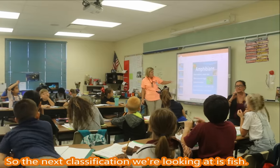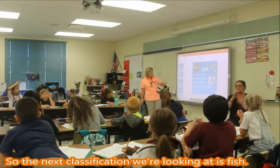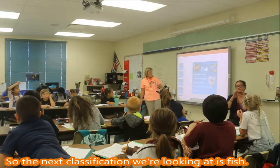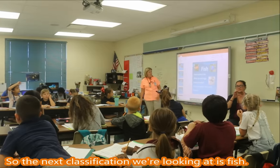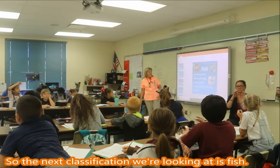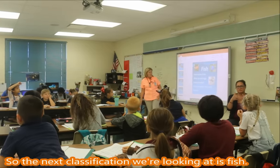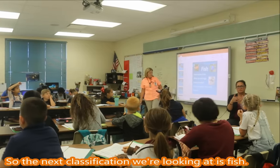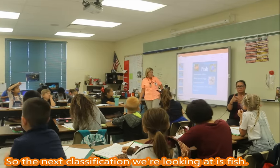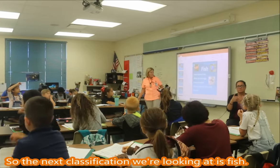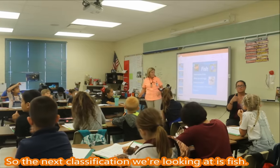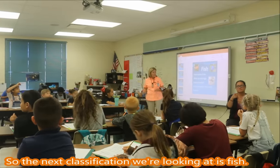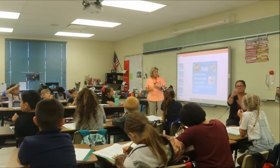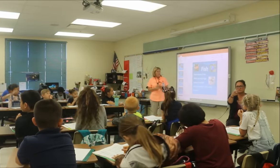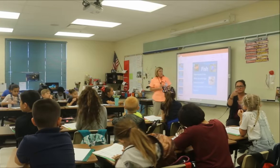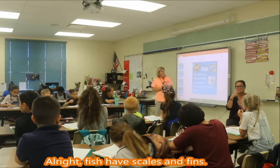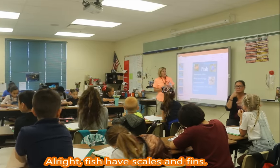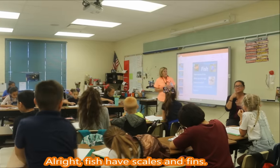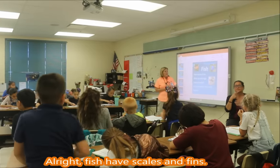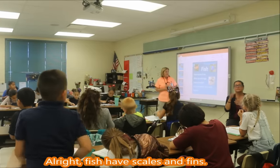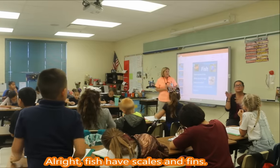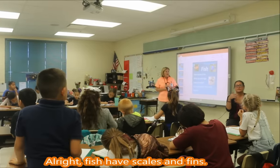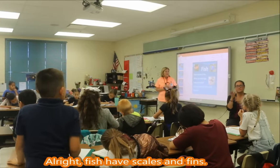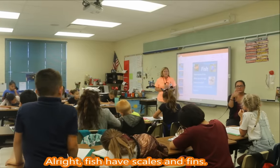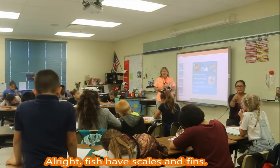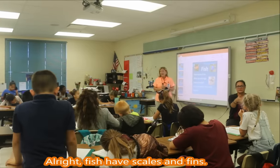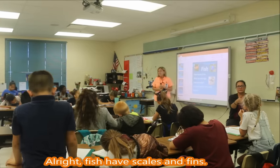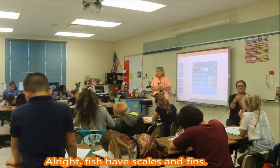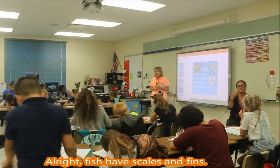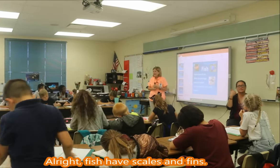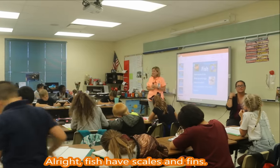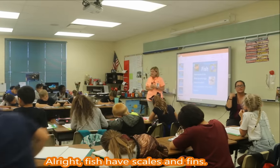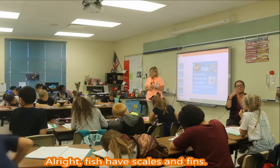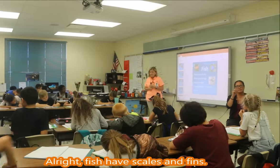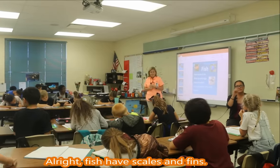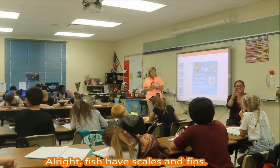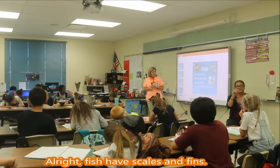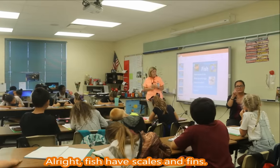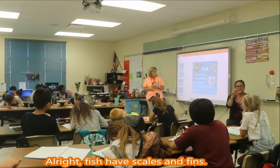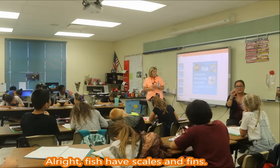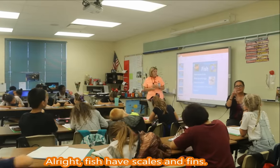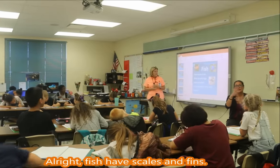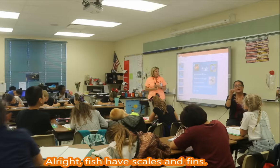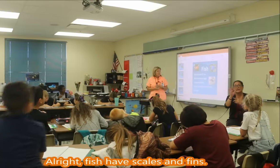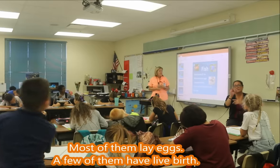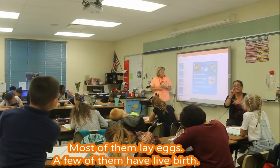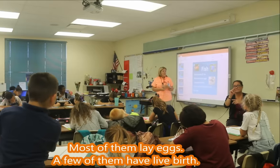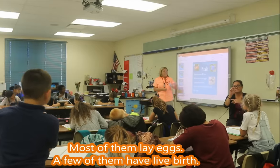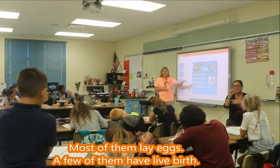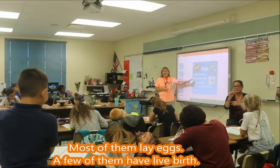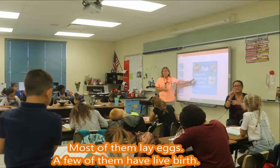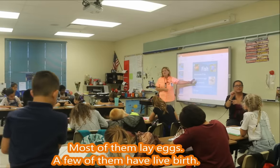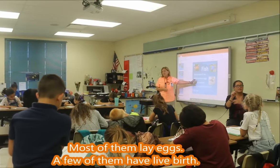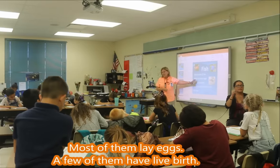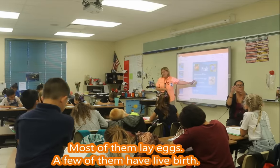looking at fish all right fish have scales and fins they make most of the